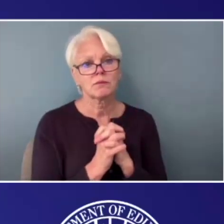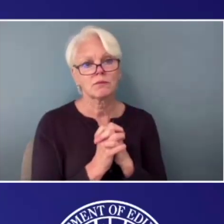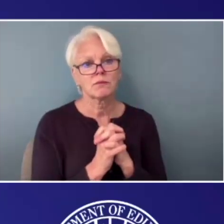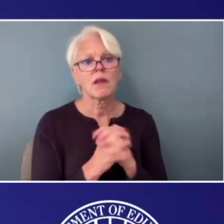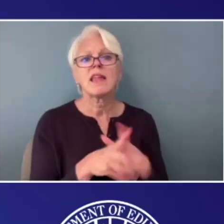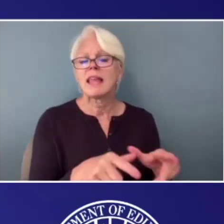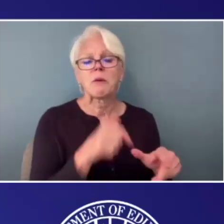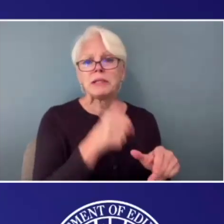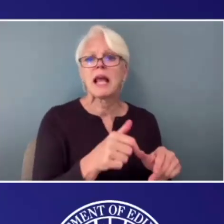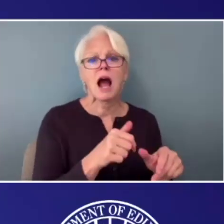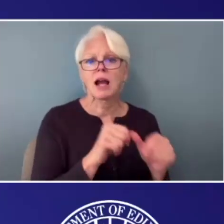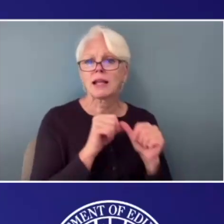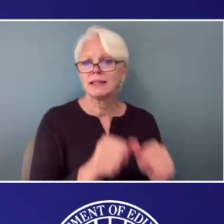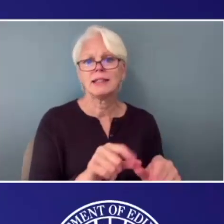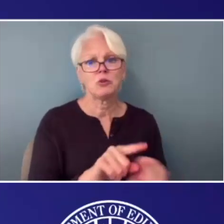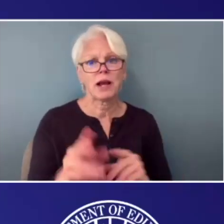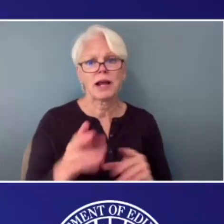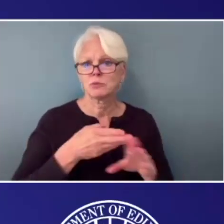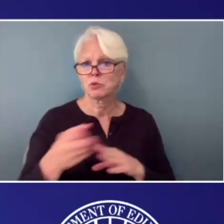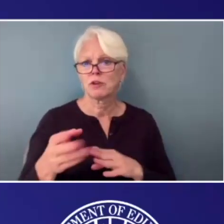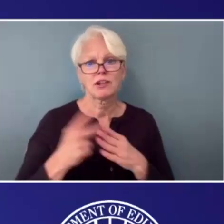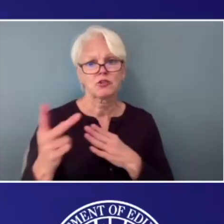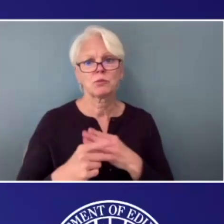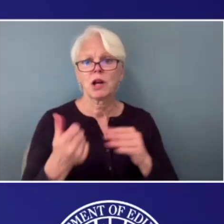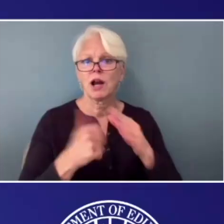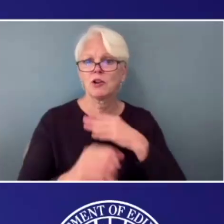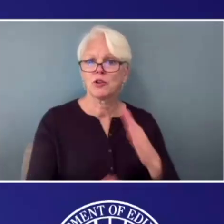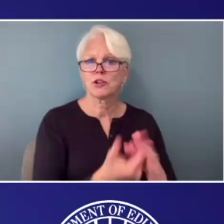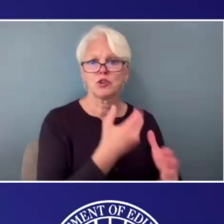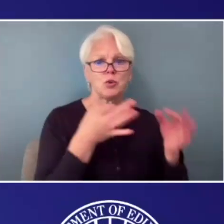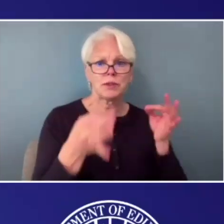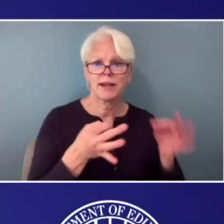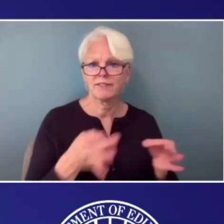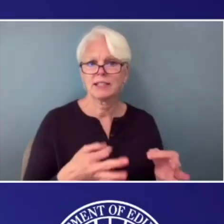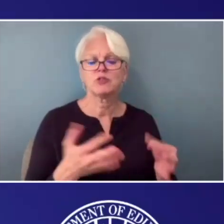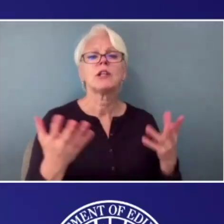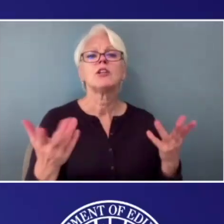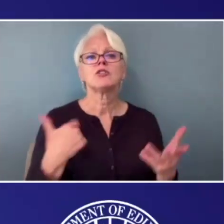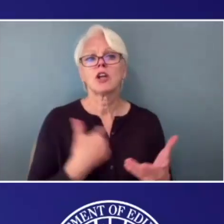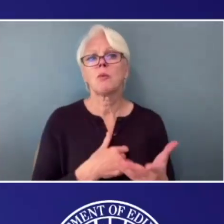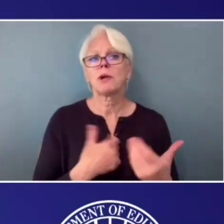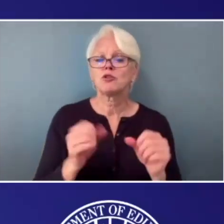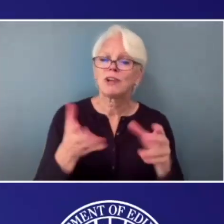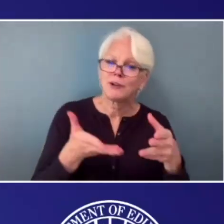new definition. And so we're, we're trying to allow for that situation,